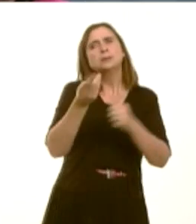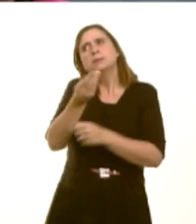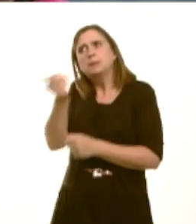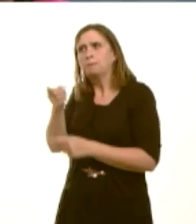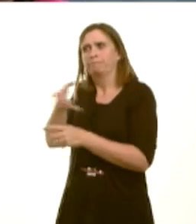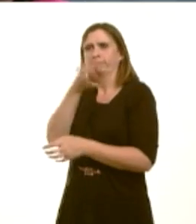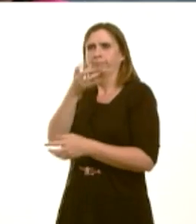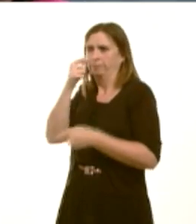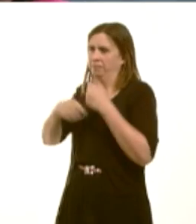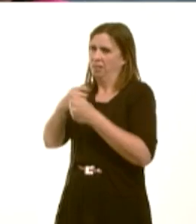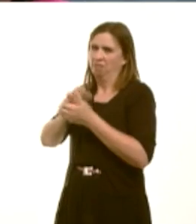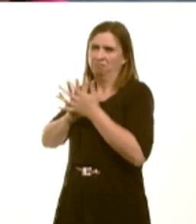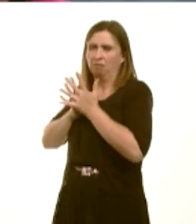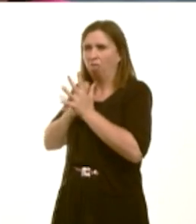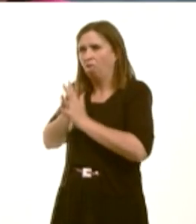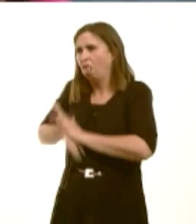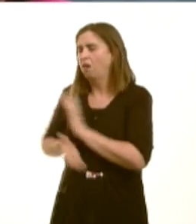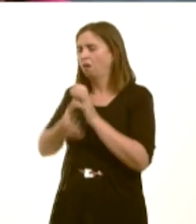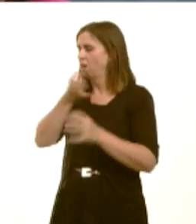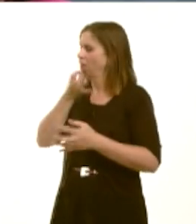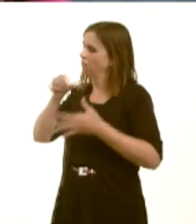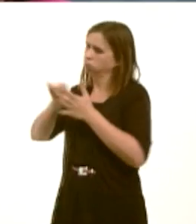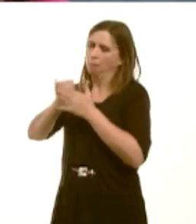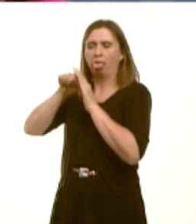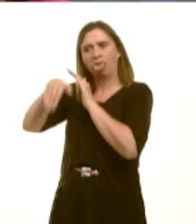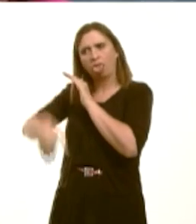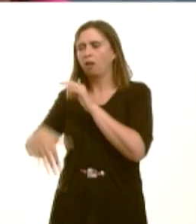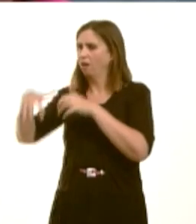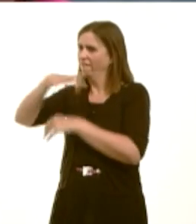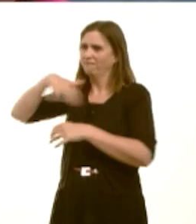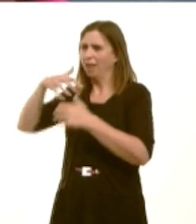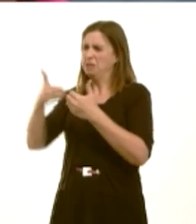destructive and rips families apart. What is critical is that education and the fields